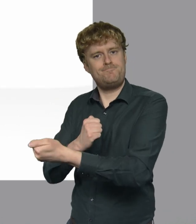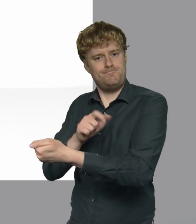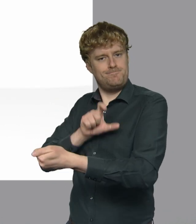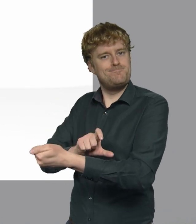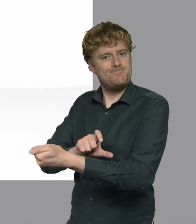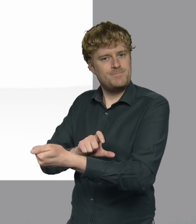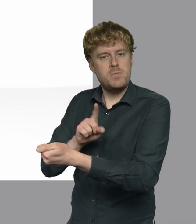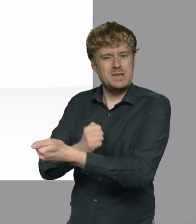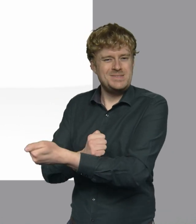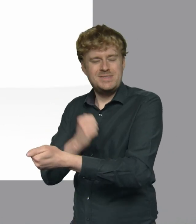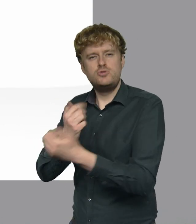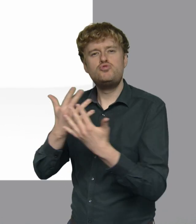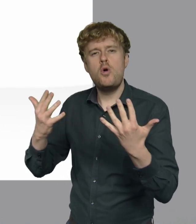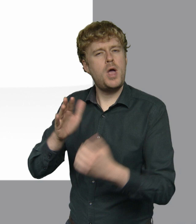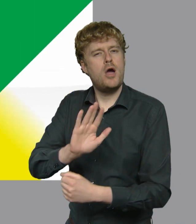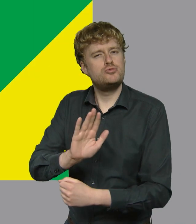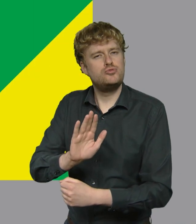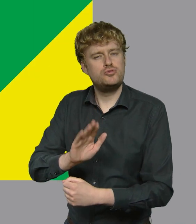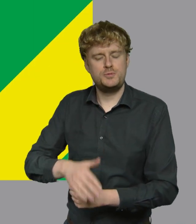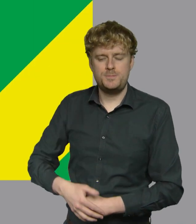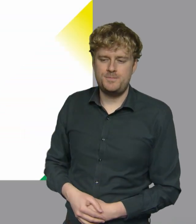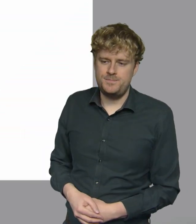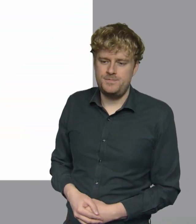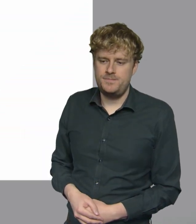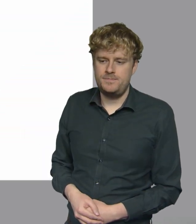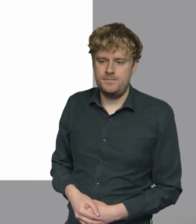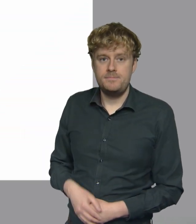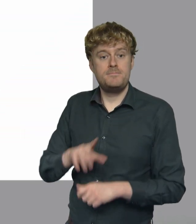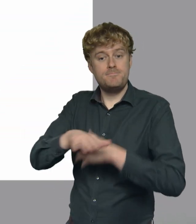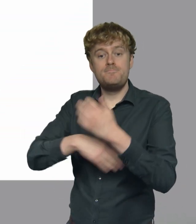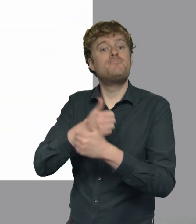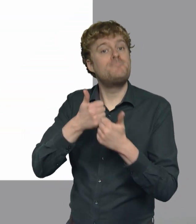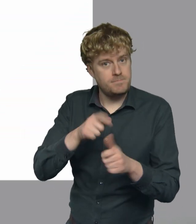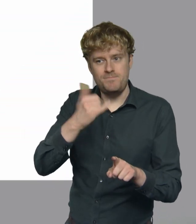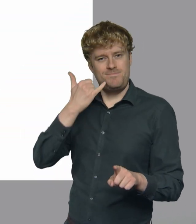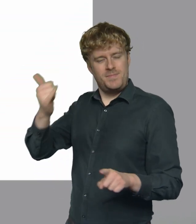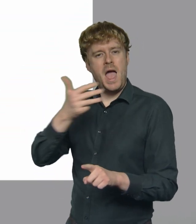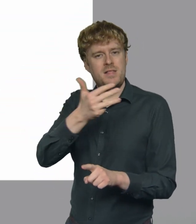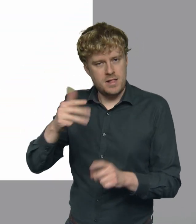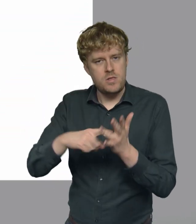But make sure it's not too tight. You should now call 999 or 112